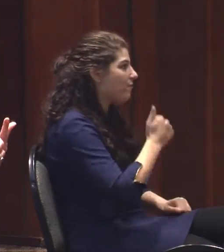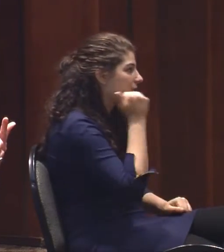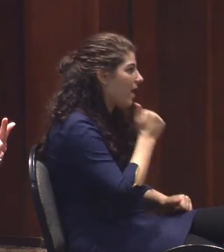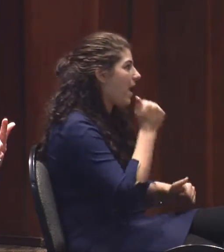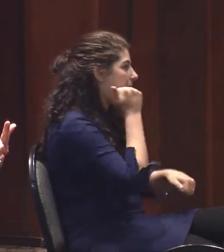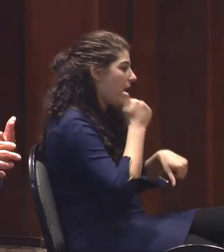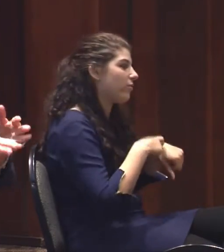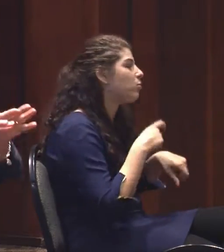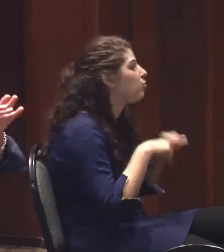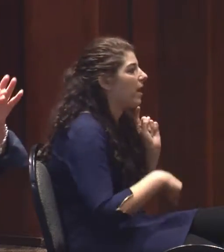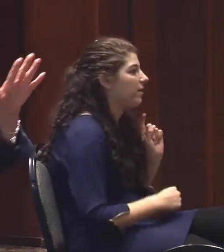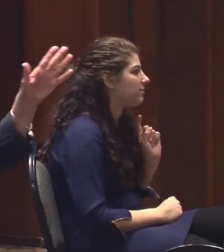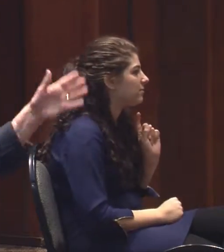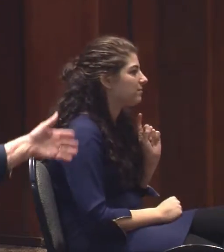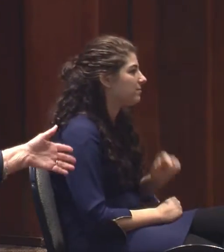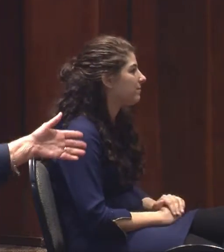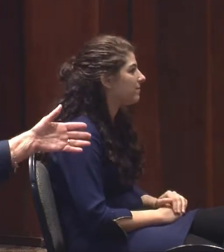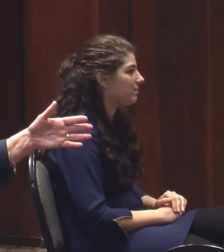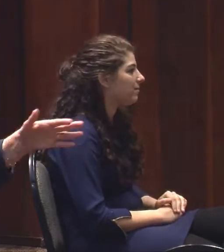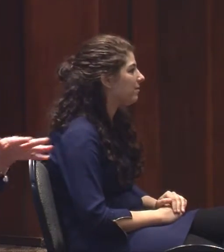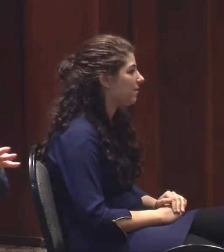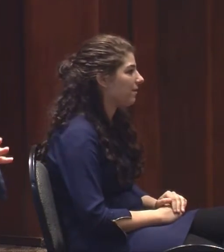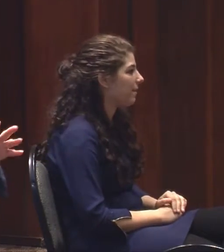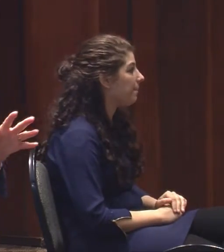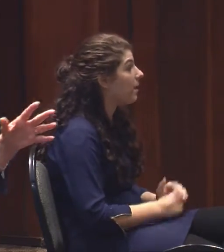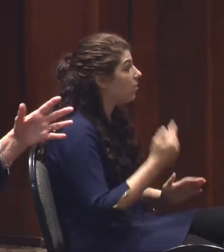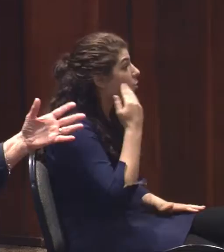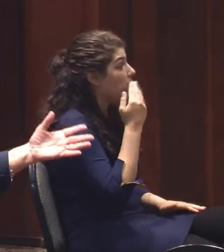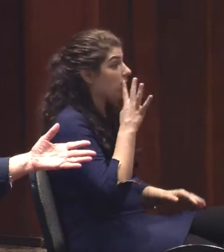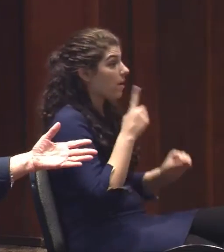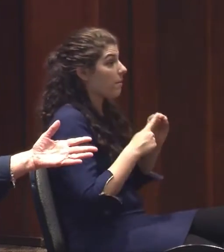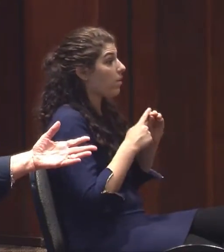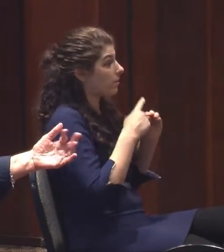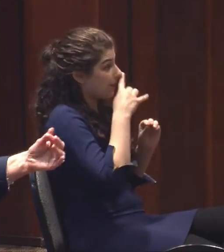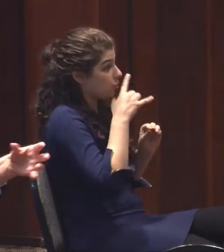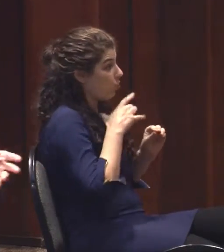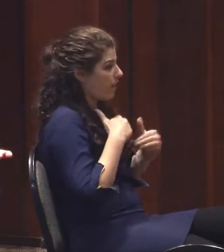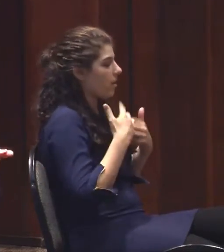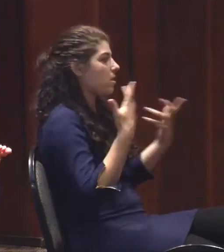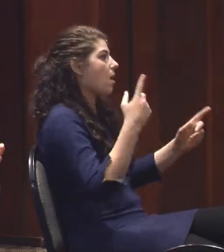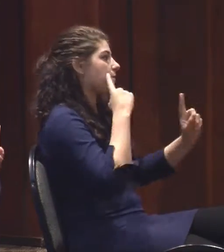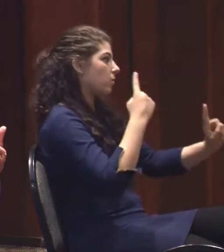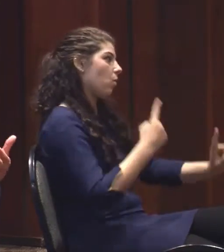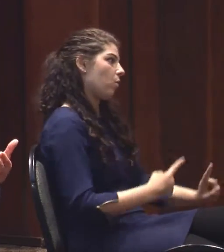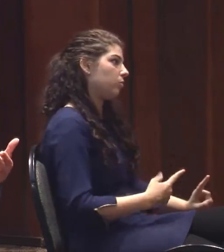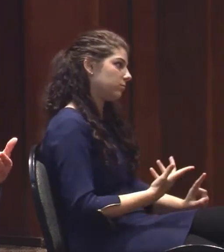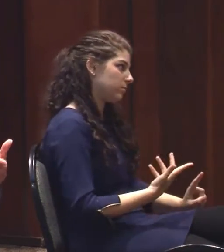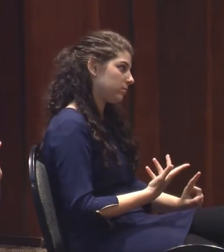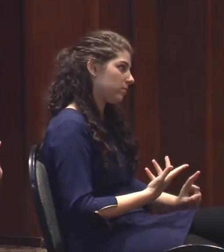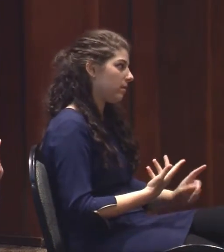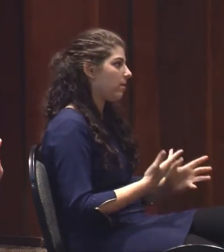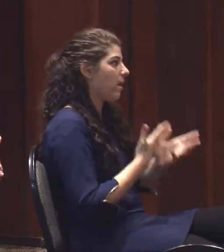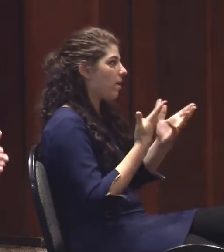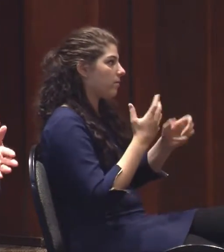Okay, and we know that we're talking about kids that have tons of goals and tons of things you're working on.